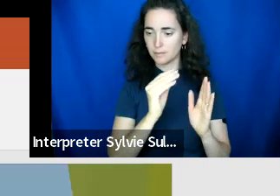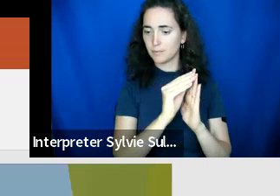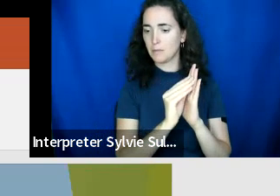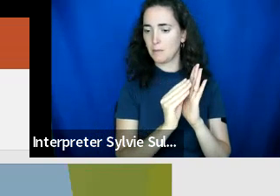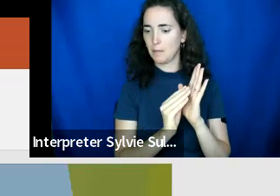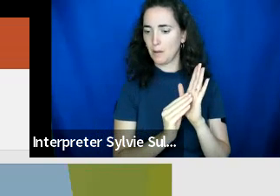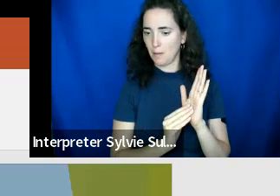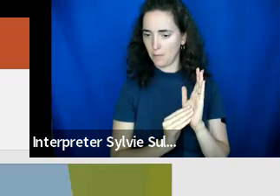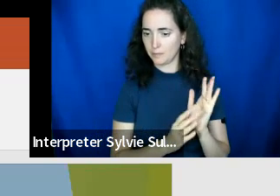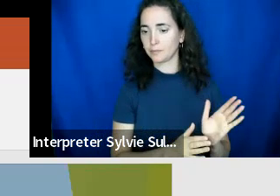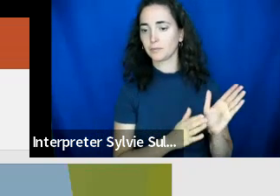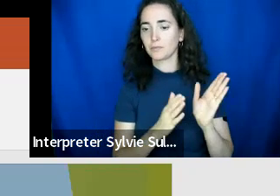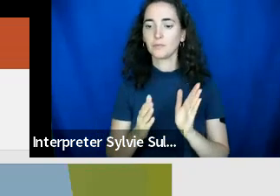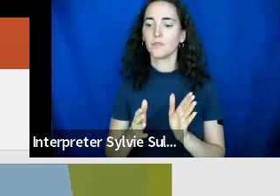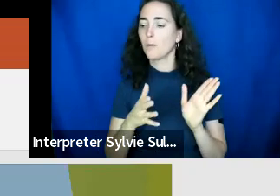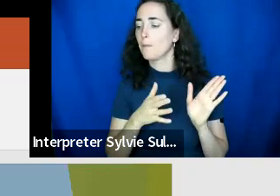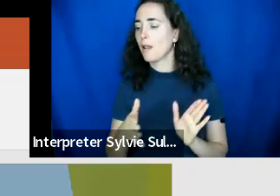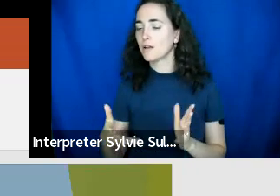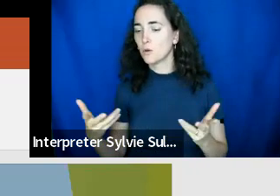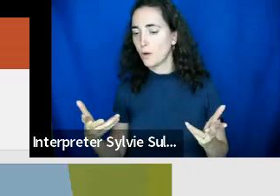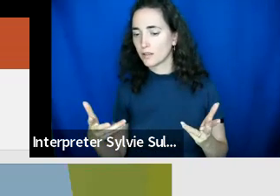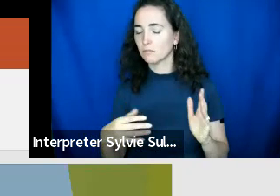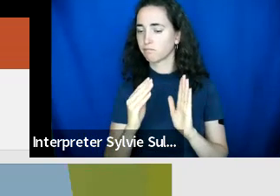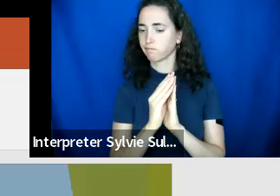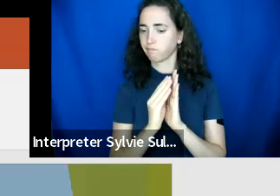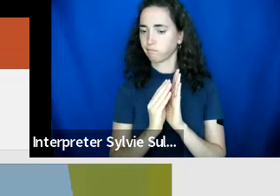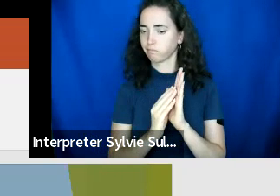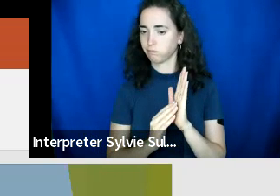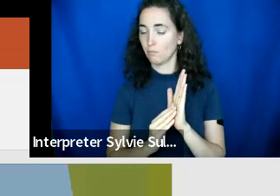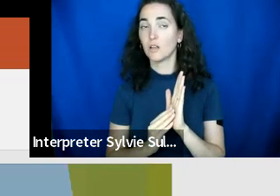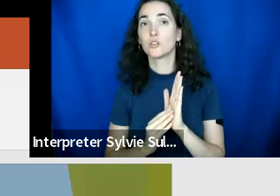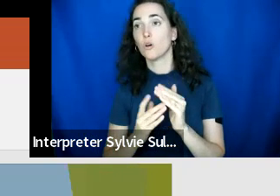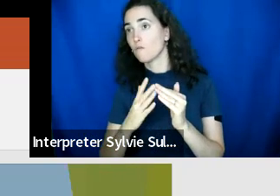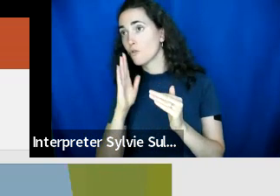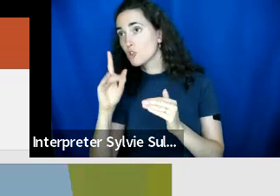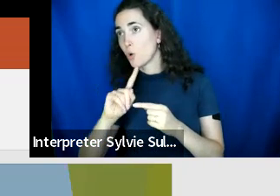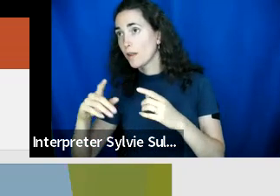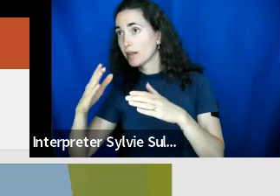All of the what the plans are. when the public health emergency ends, and we get to that.